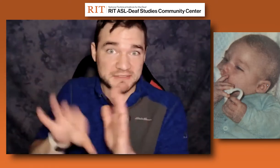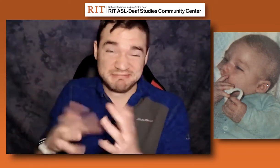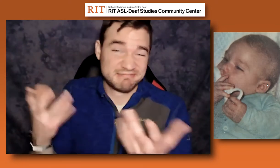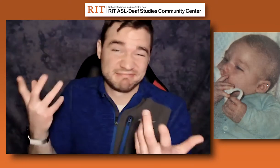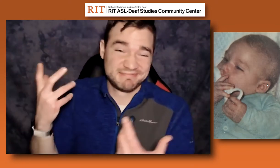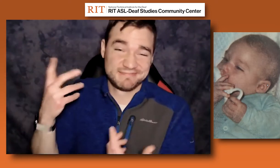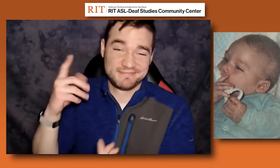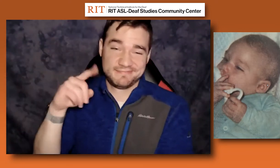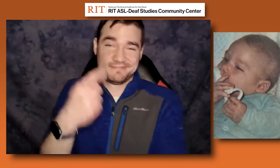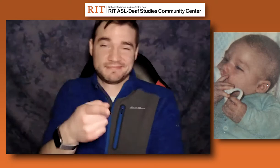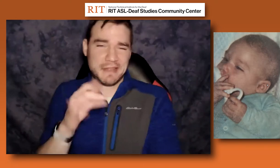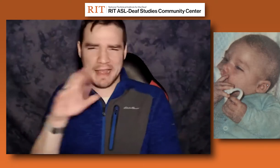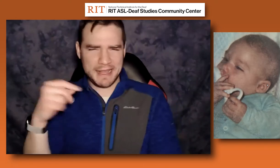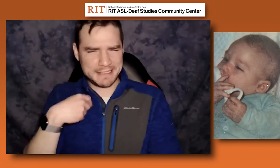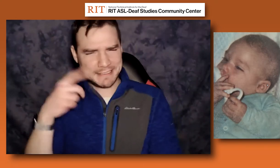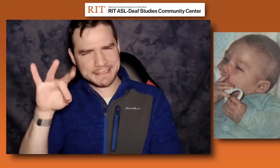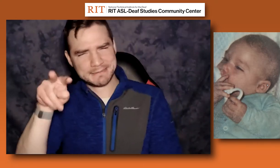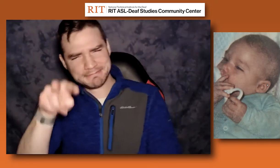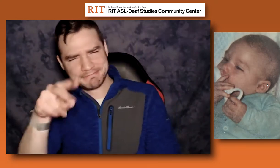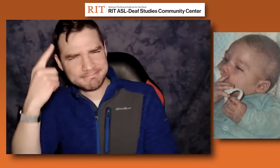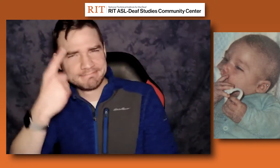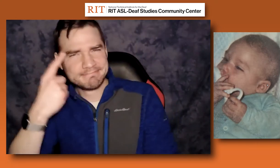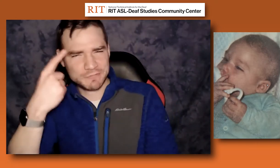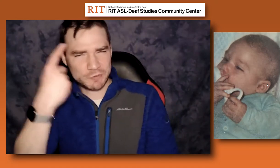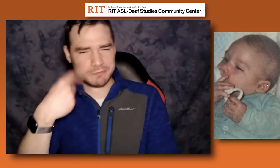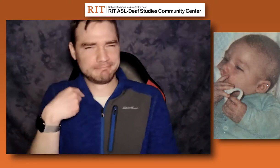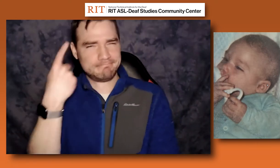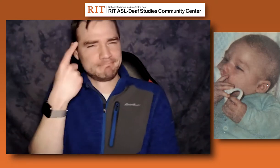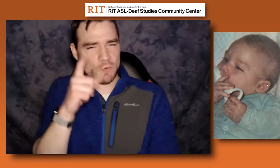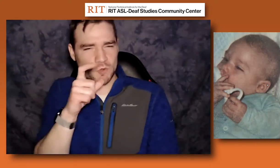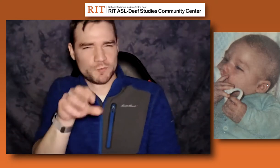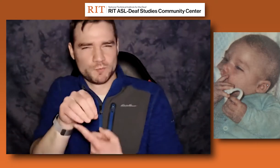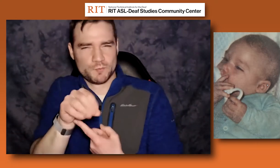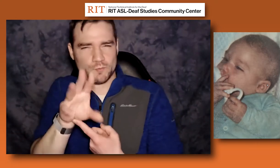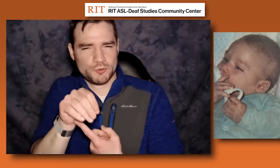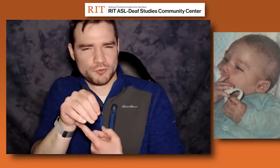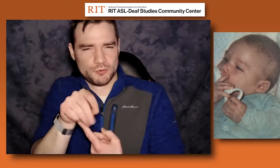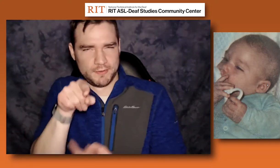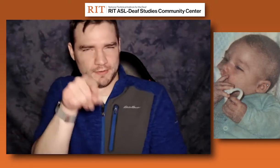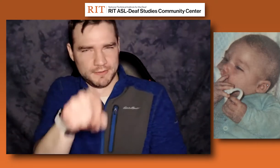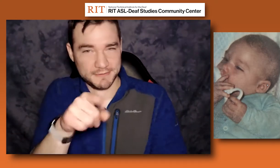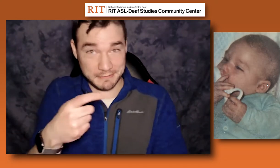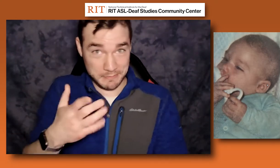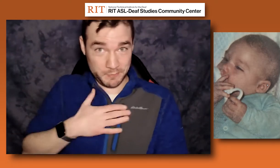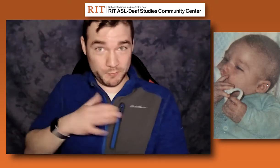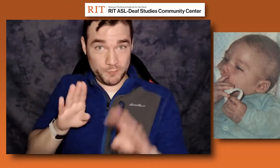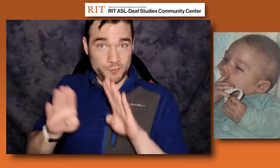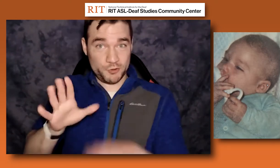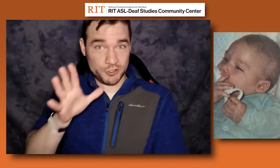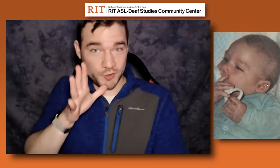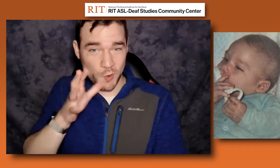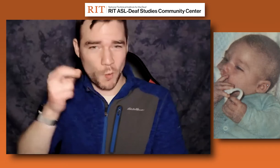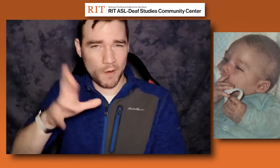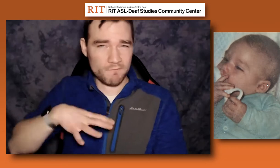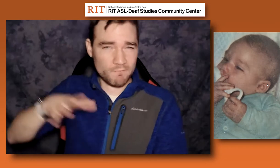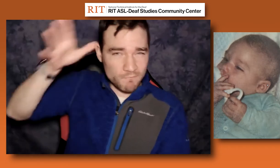I've asked if there are others, and I don't think there are, and I'm wondering who took this picture.